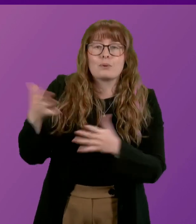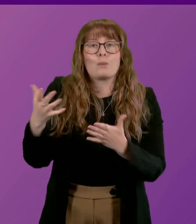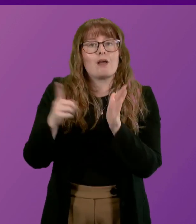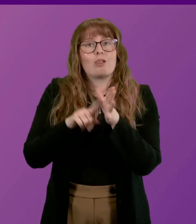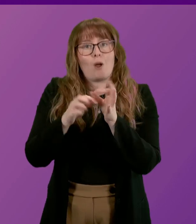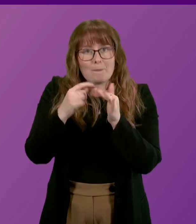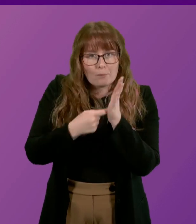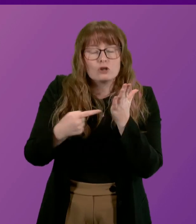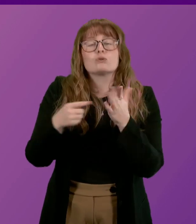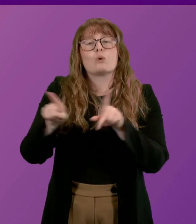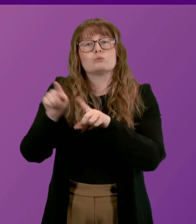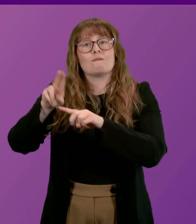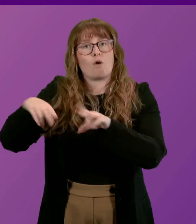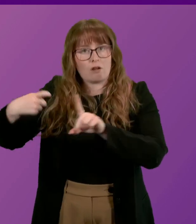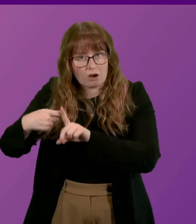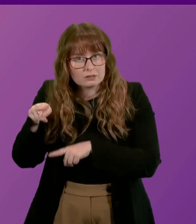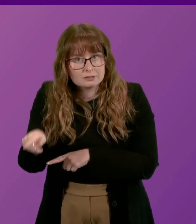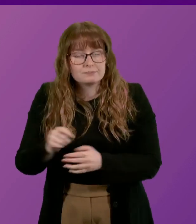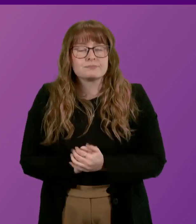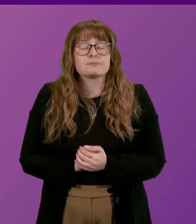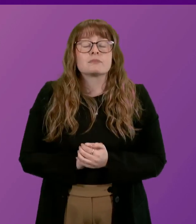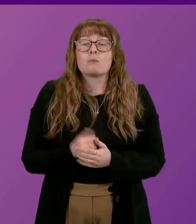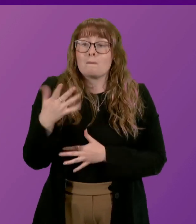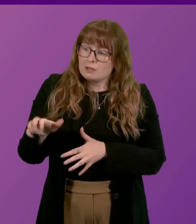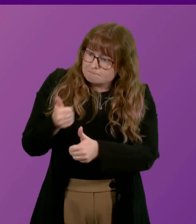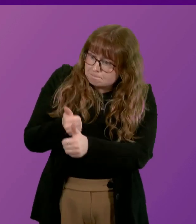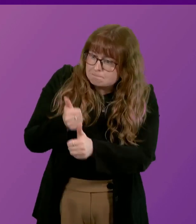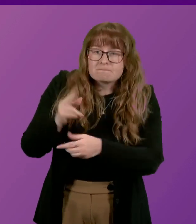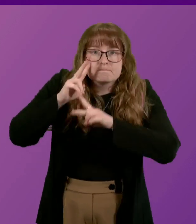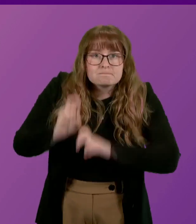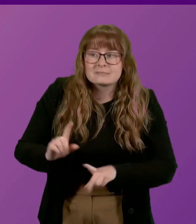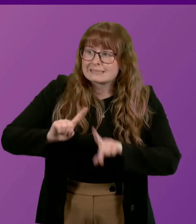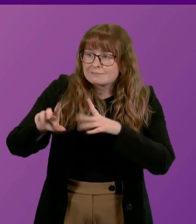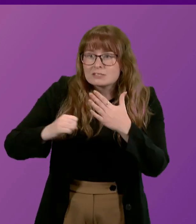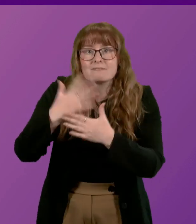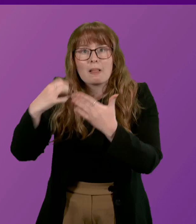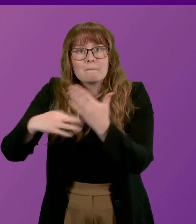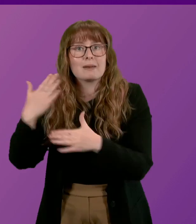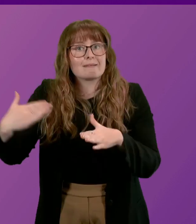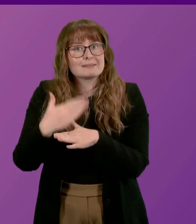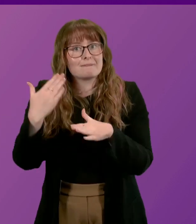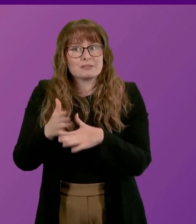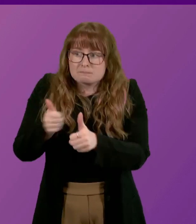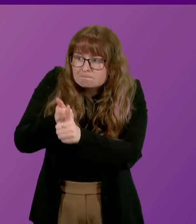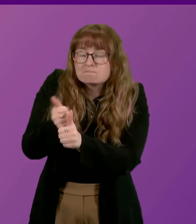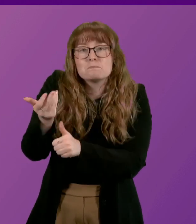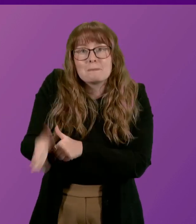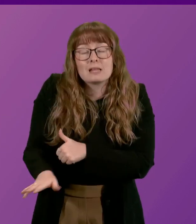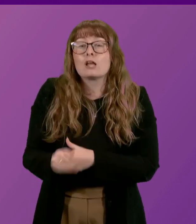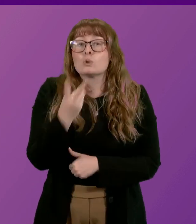and Falkirk, and we have assisted it in its research and development activity. Since 2020,